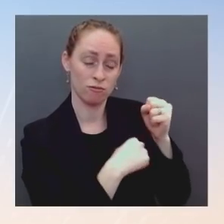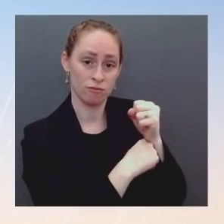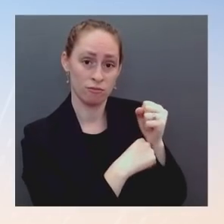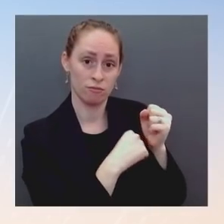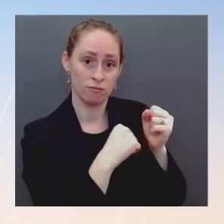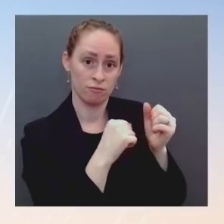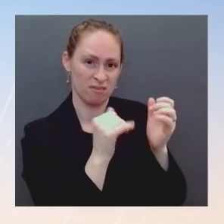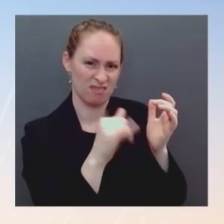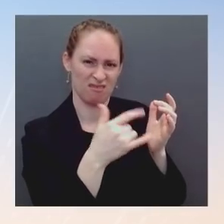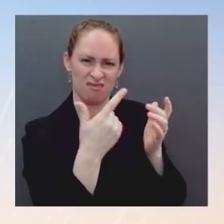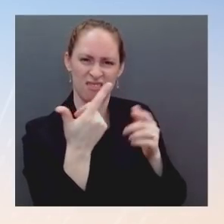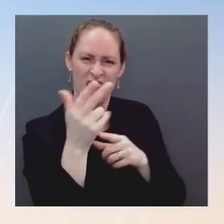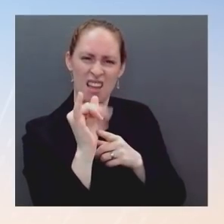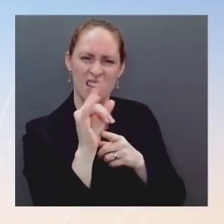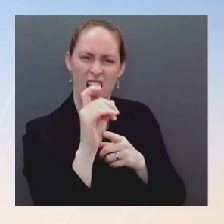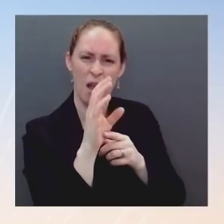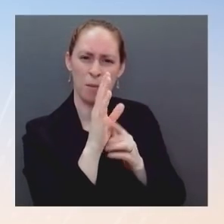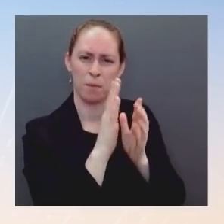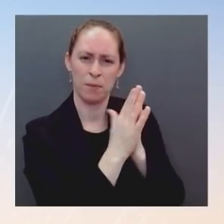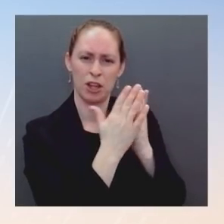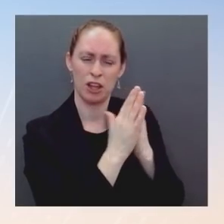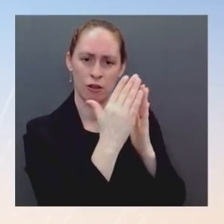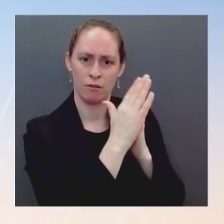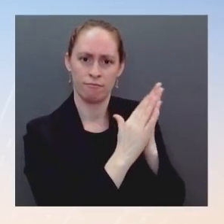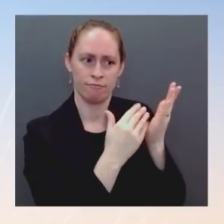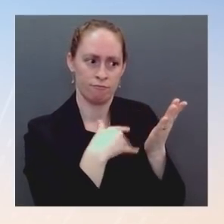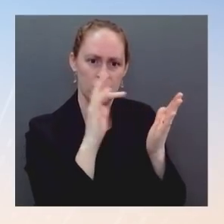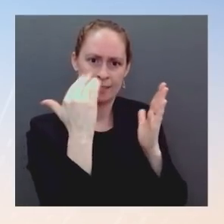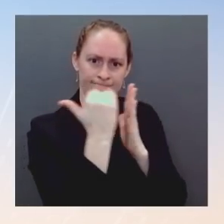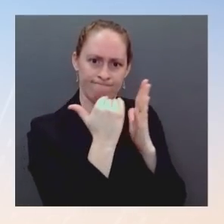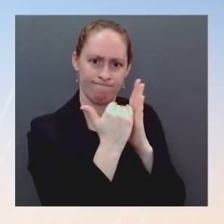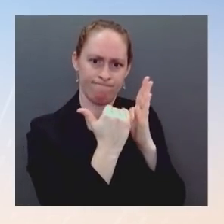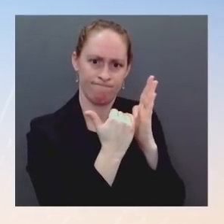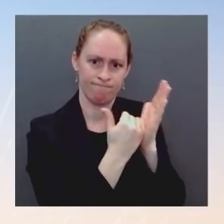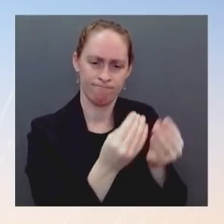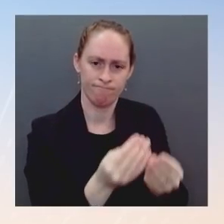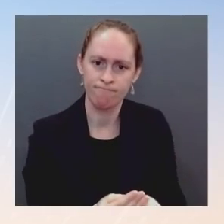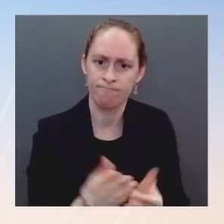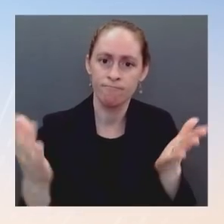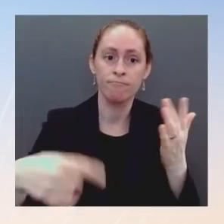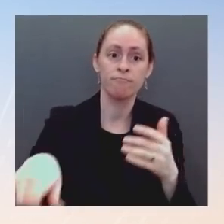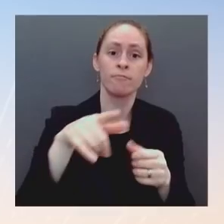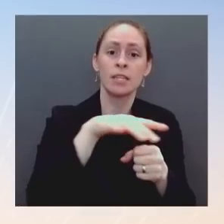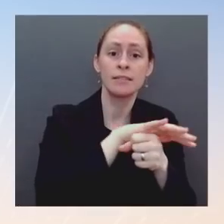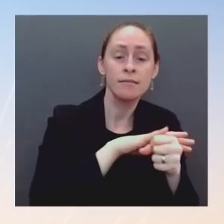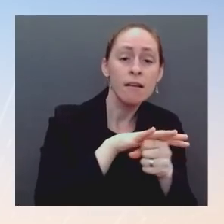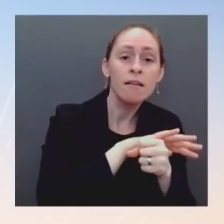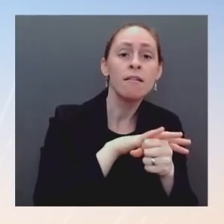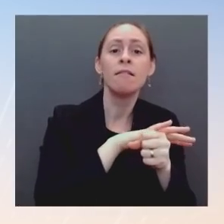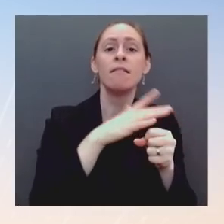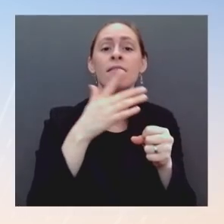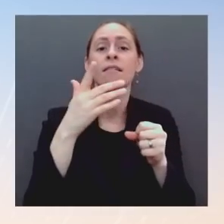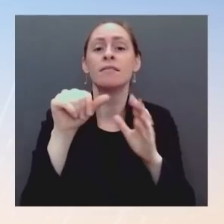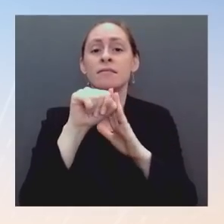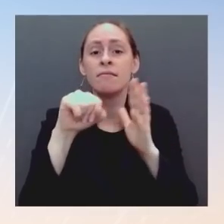to governors, state and local electeds, communities about how they can apply for funding. It goes through different grant programs,